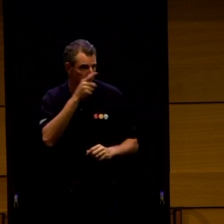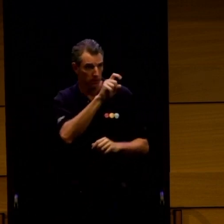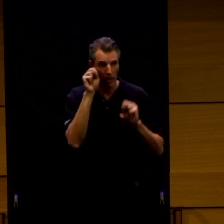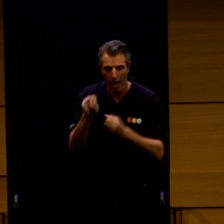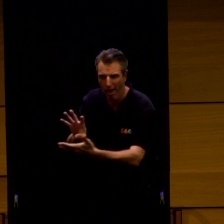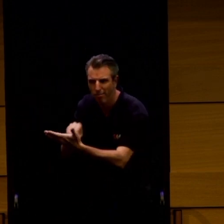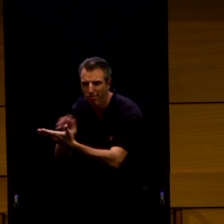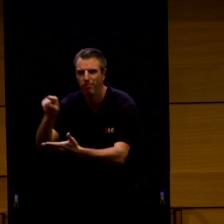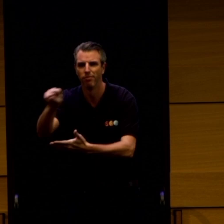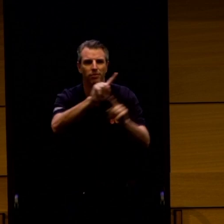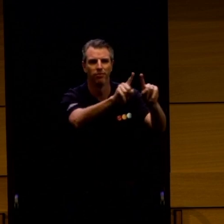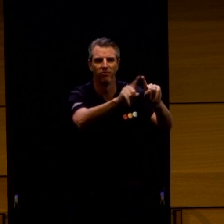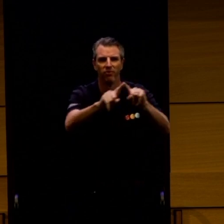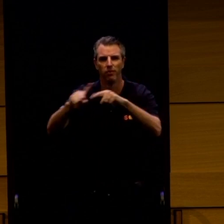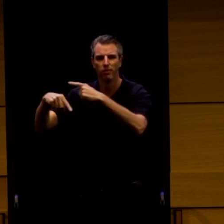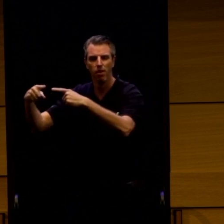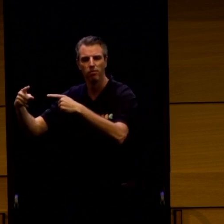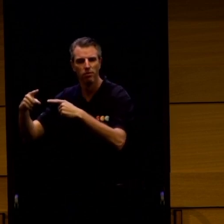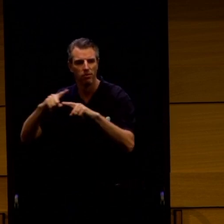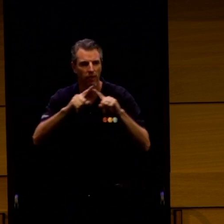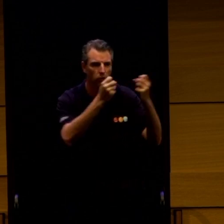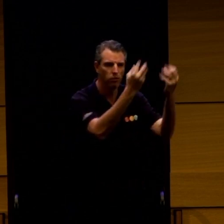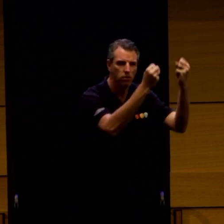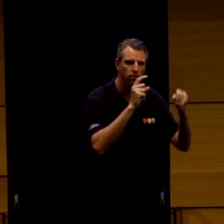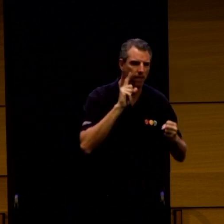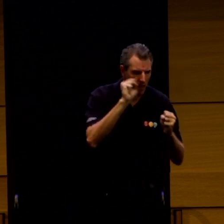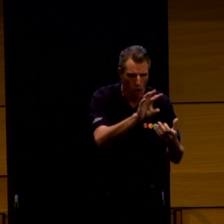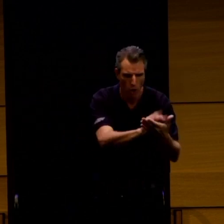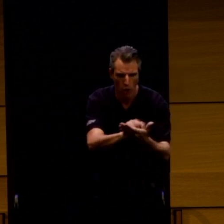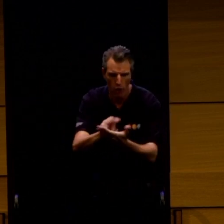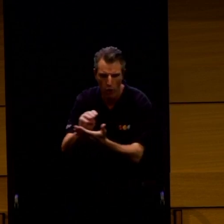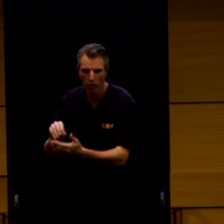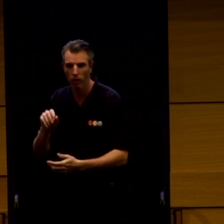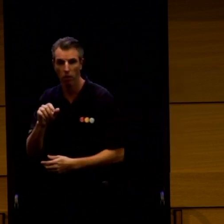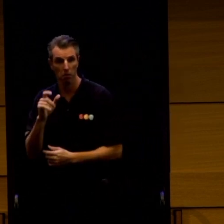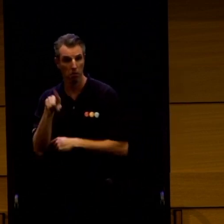Deaf people can learn different countries' signed languages.